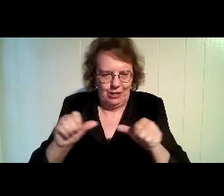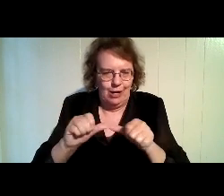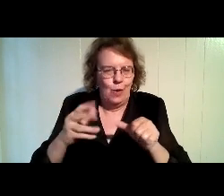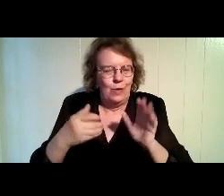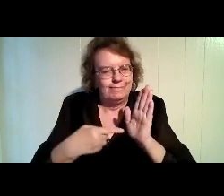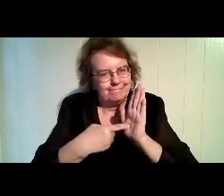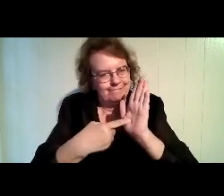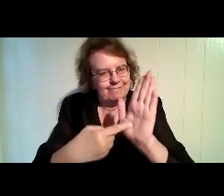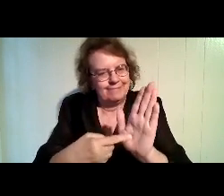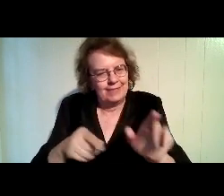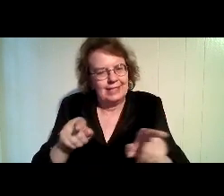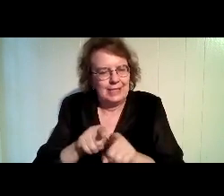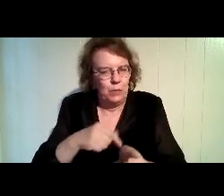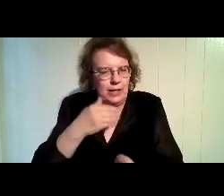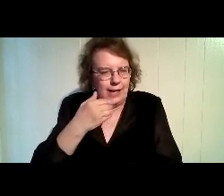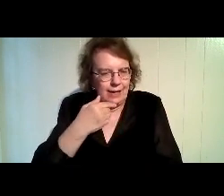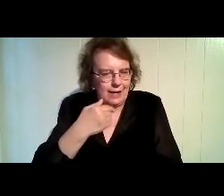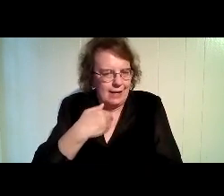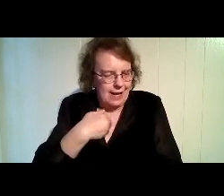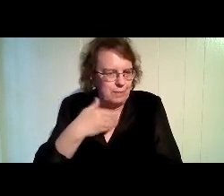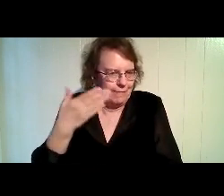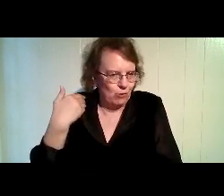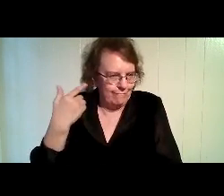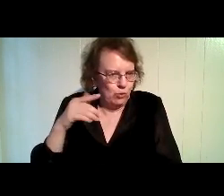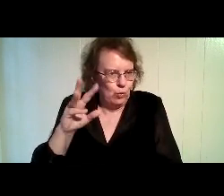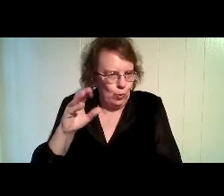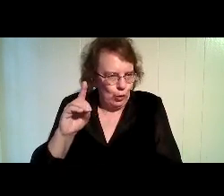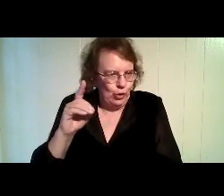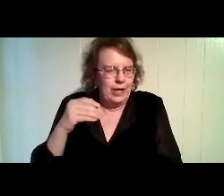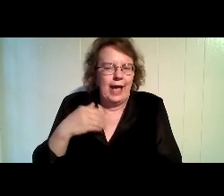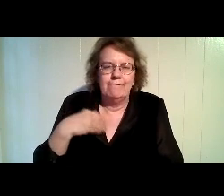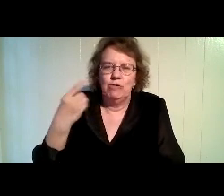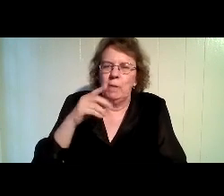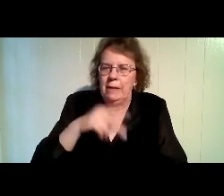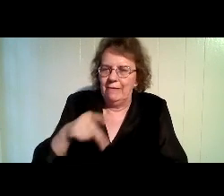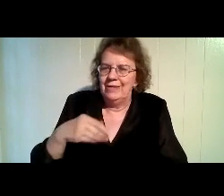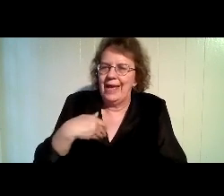also point out that just like we had for word for PowerPoint, we also have templates, though they are called themes here.